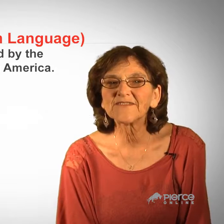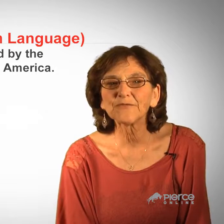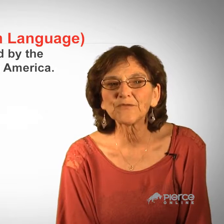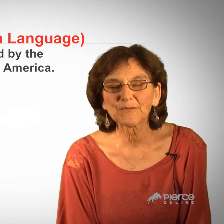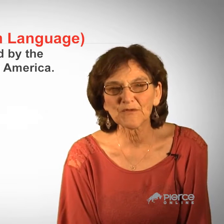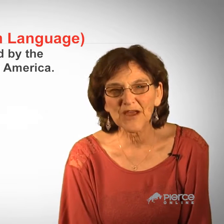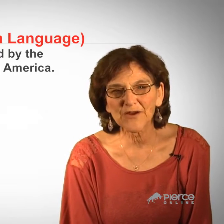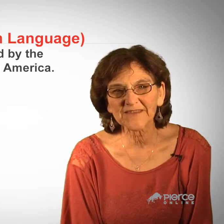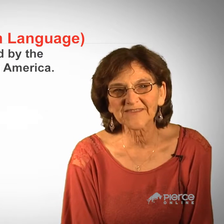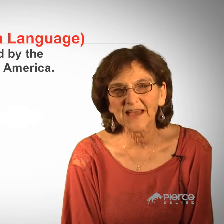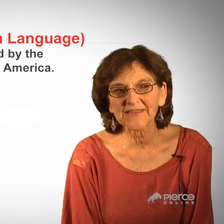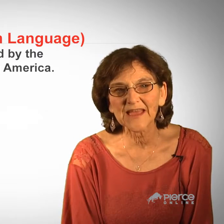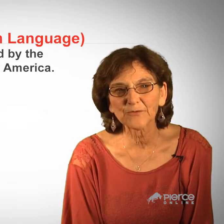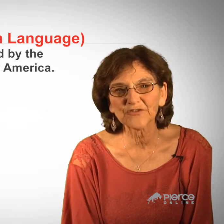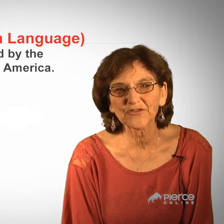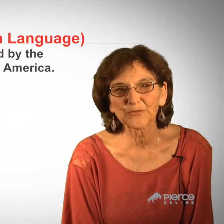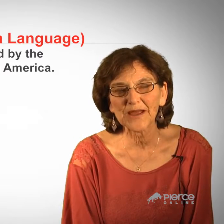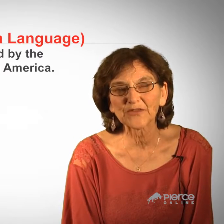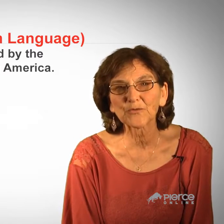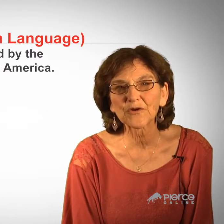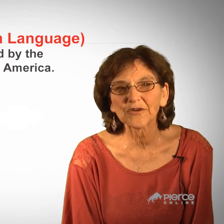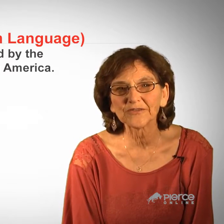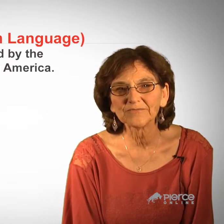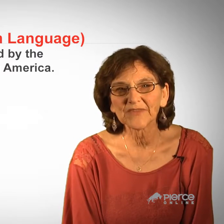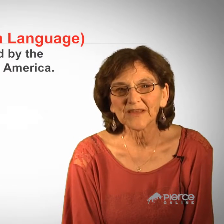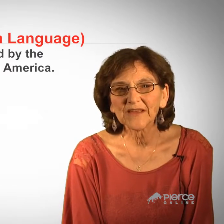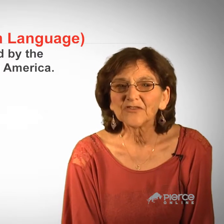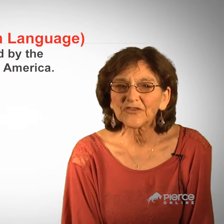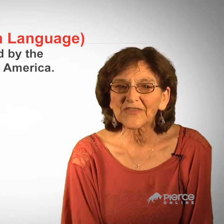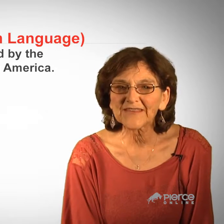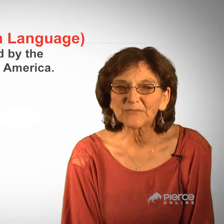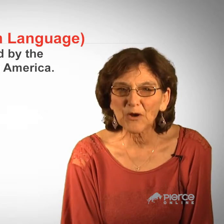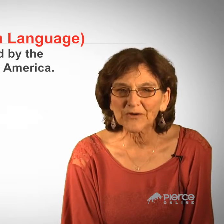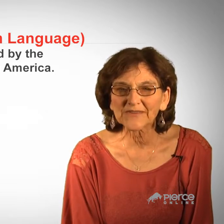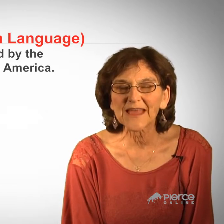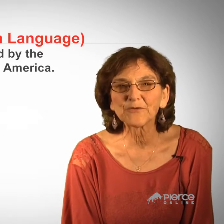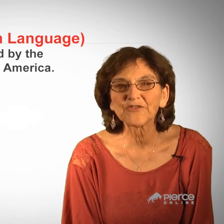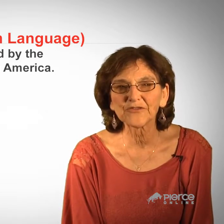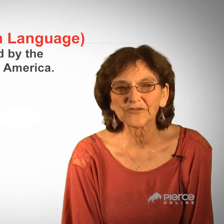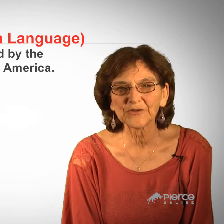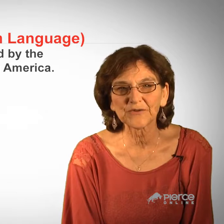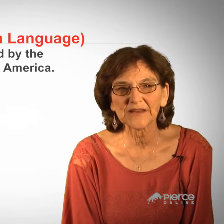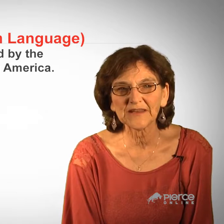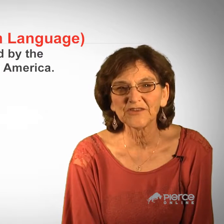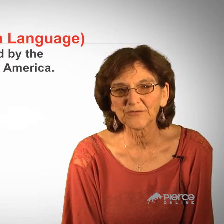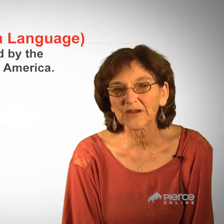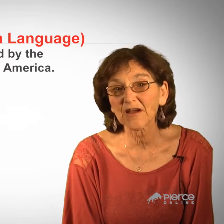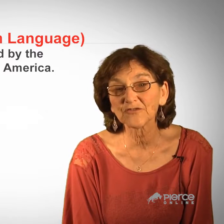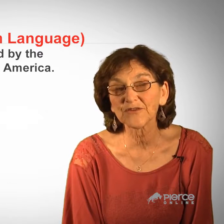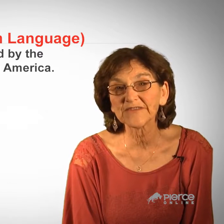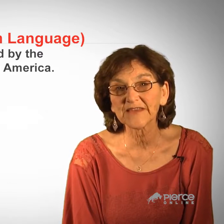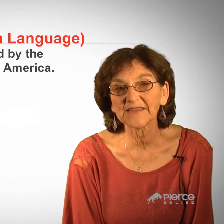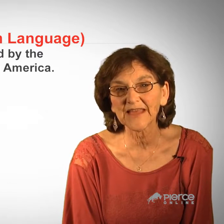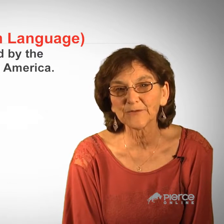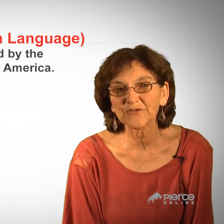different from the various sign languages around the world just like spoken languages are different in different countries and language